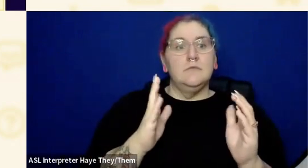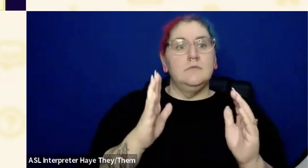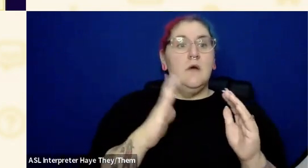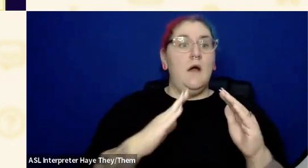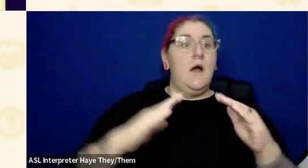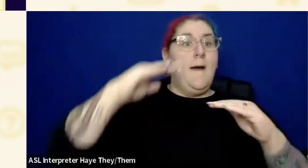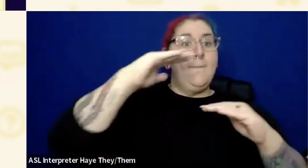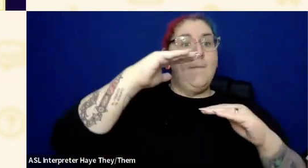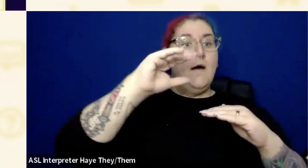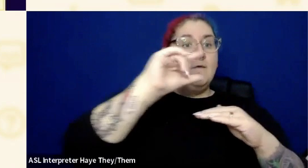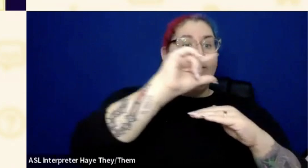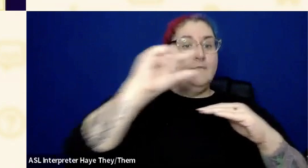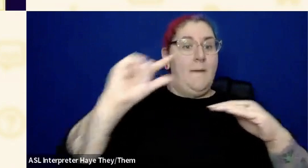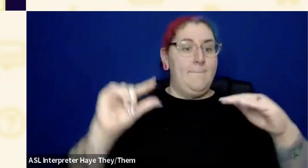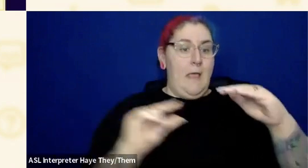Be kind to your users.